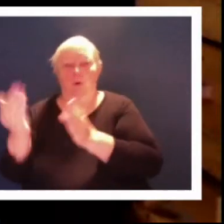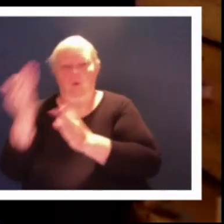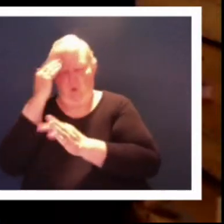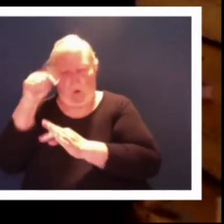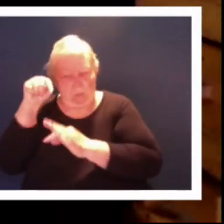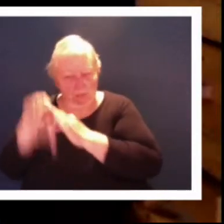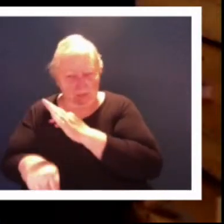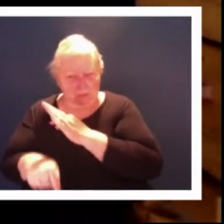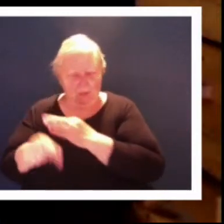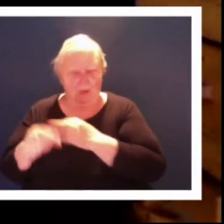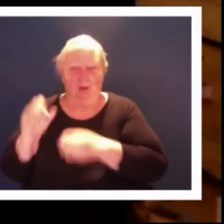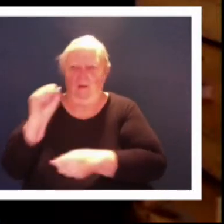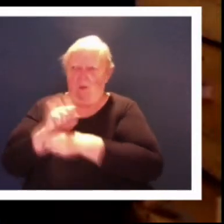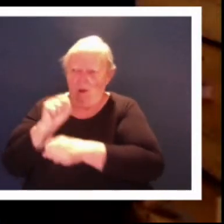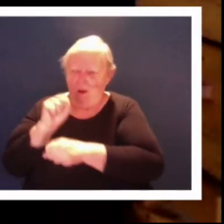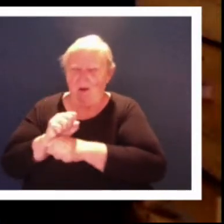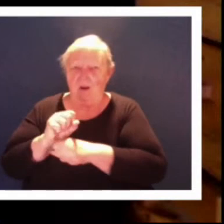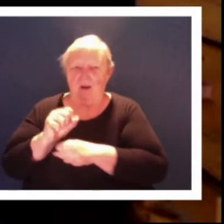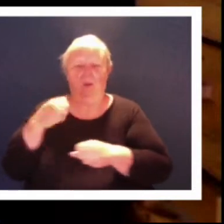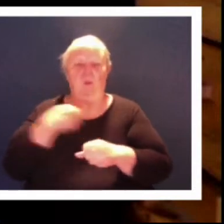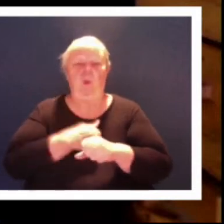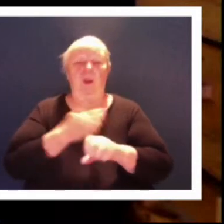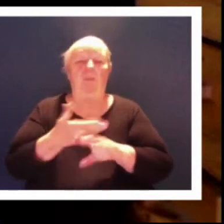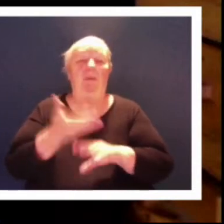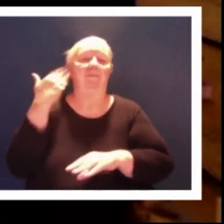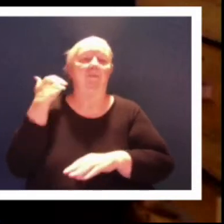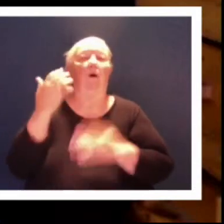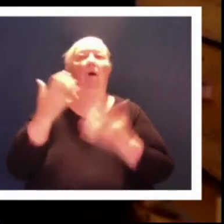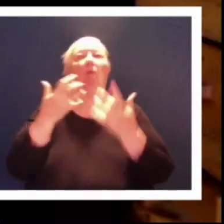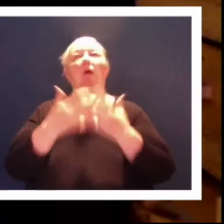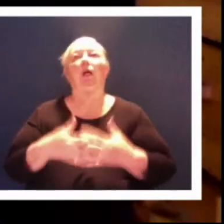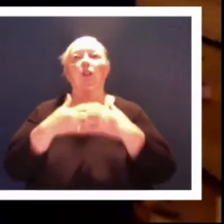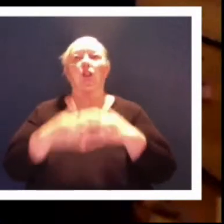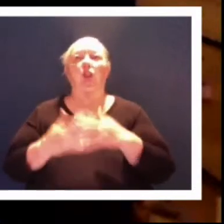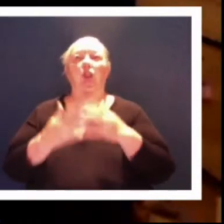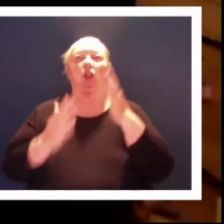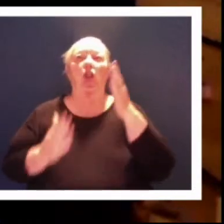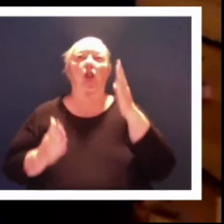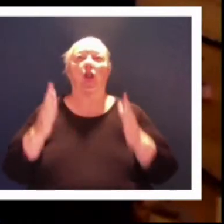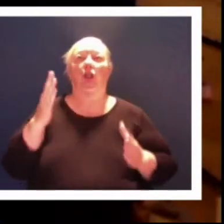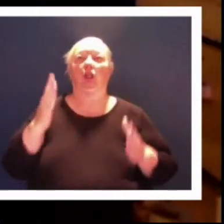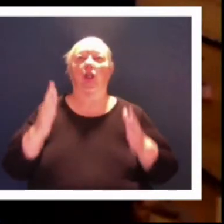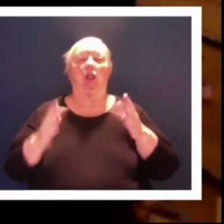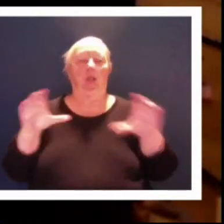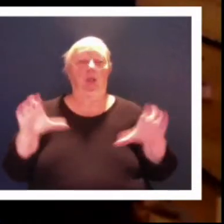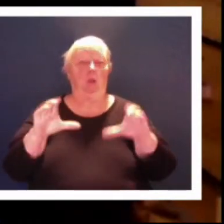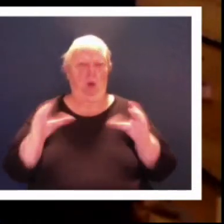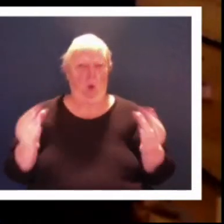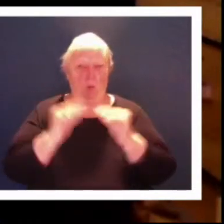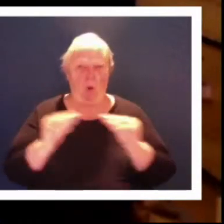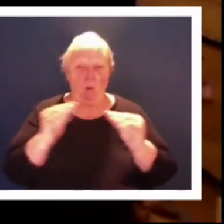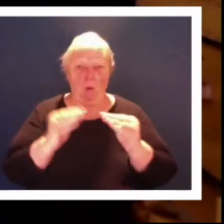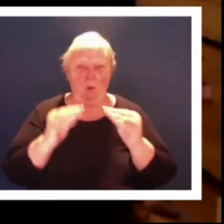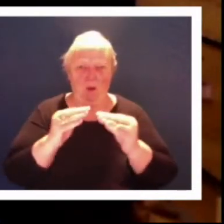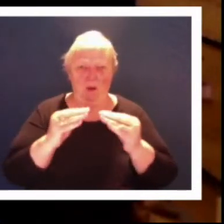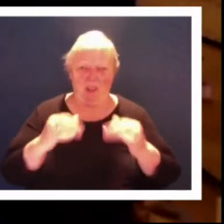Operating like machines. Trying to do more and more. Yet still feeling something missing.